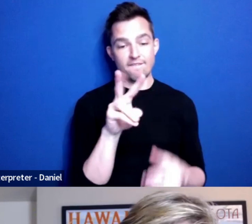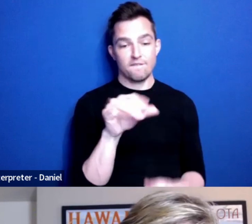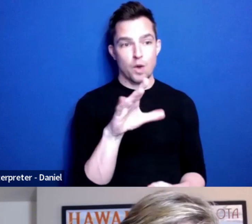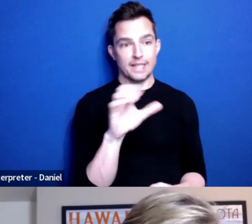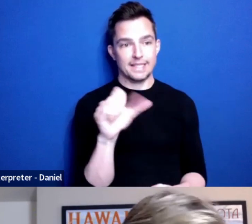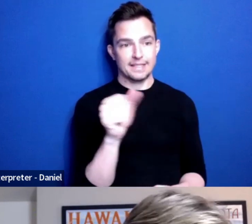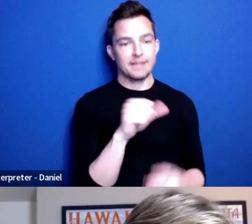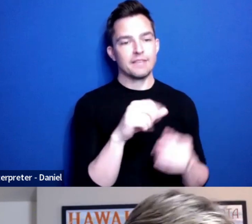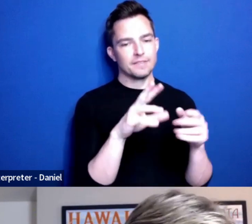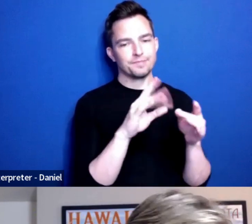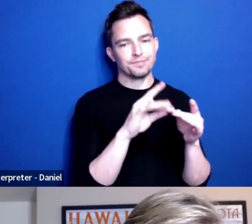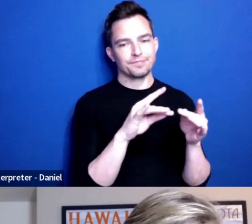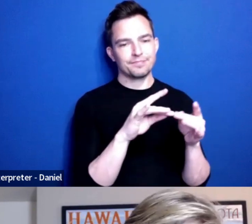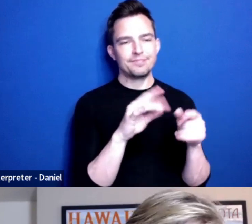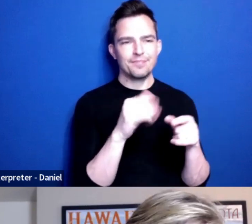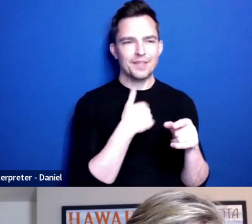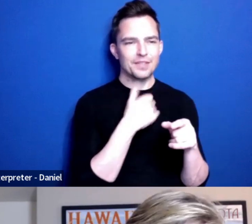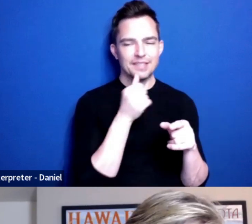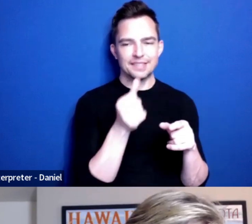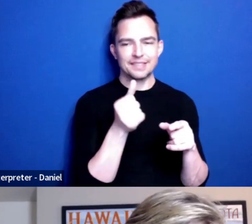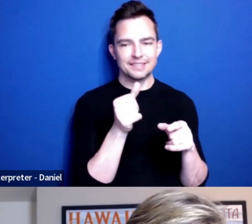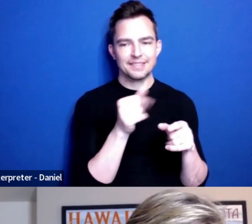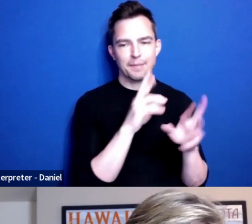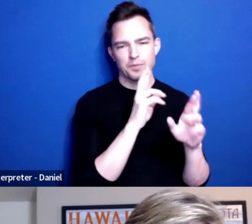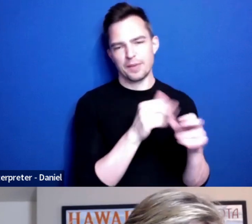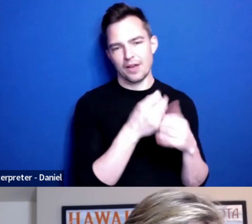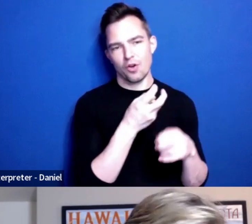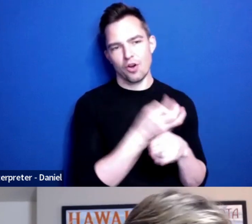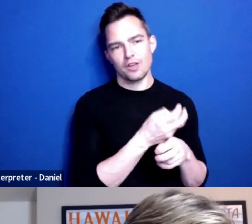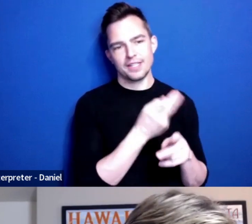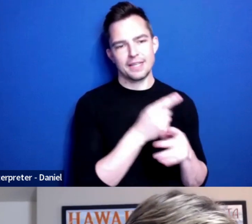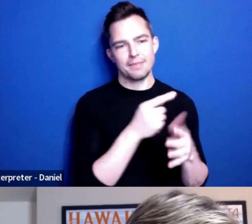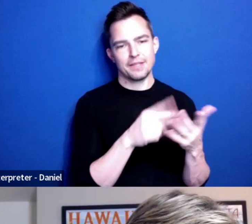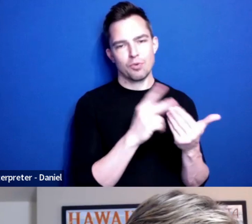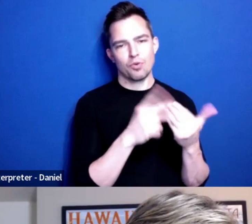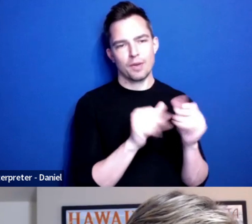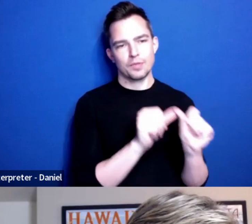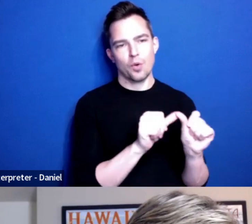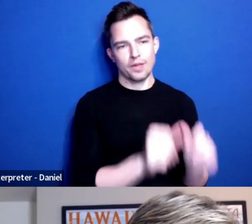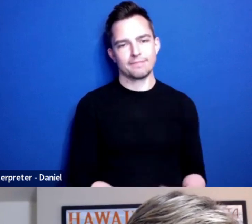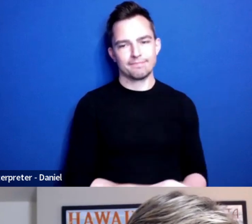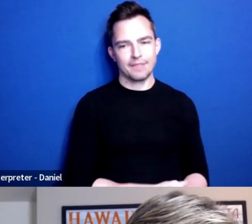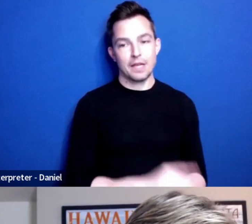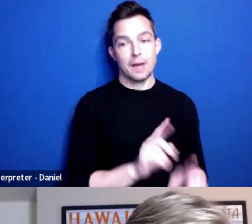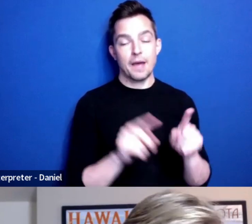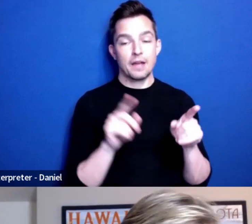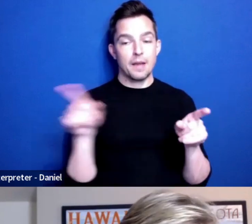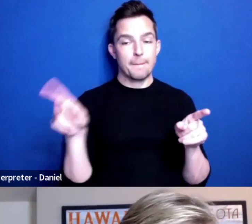comment there sorry to hear it's not running, but respecting how hard it is to keep these programs going. But they were wondering where they can find